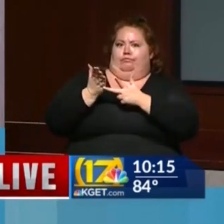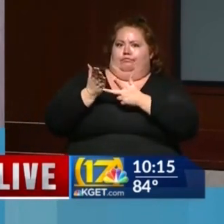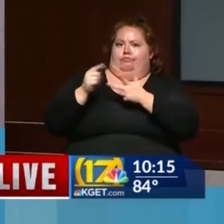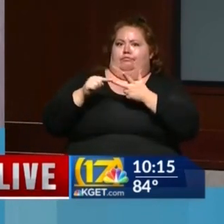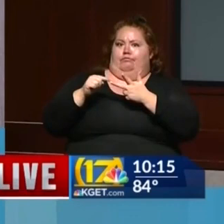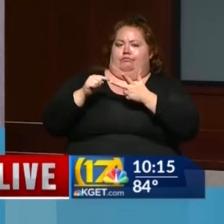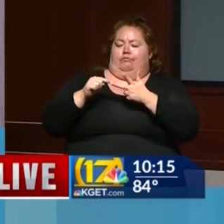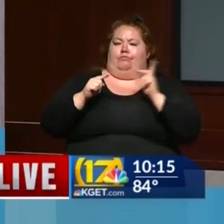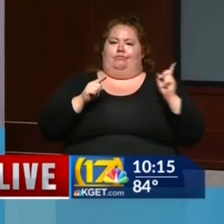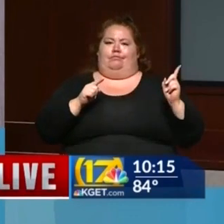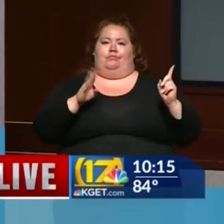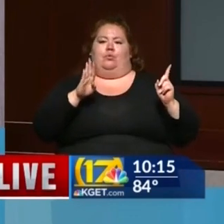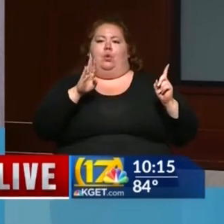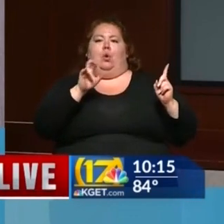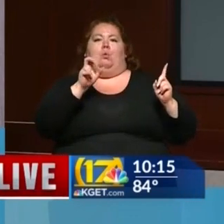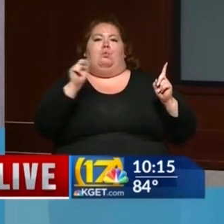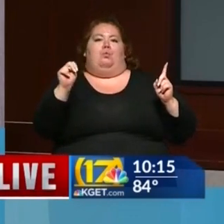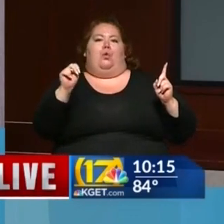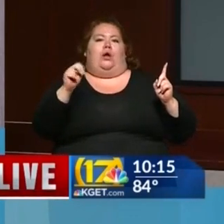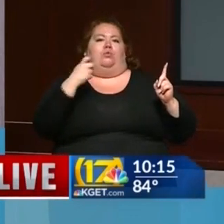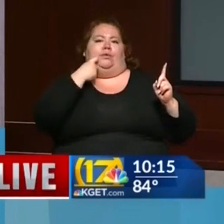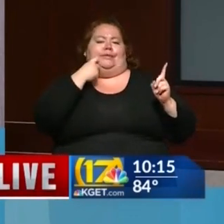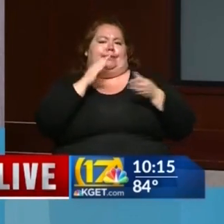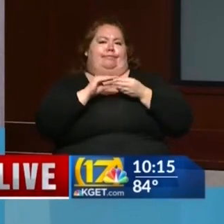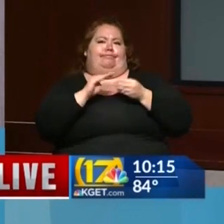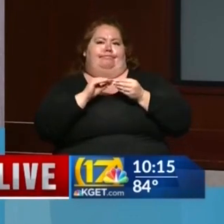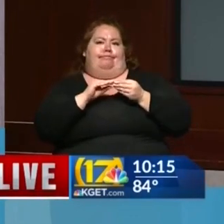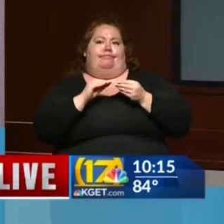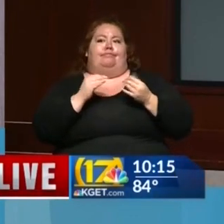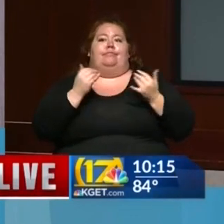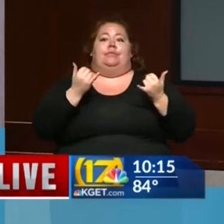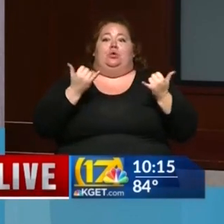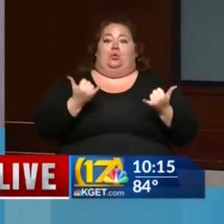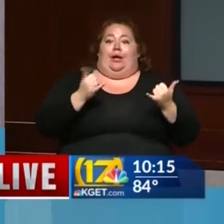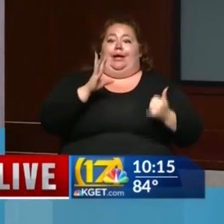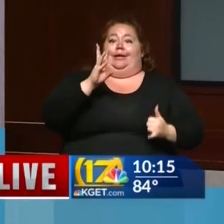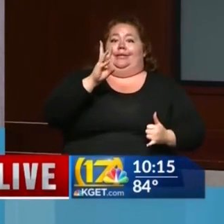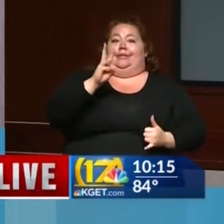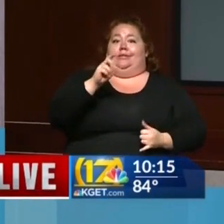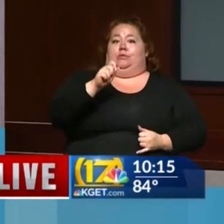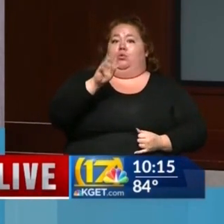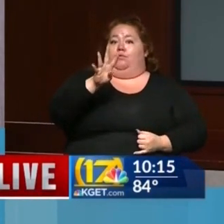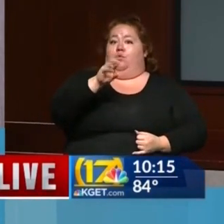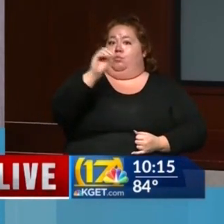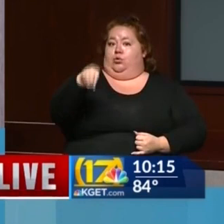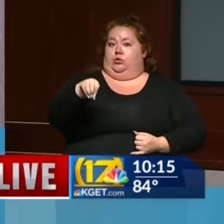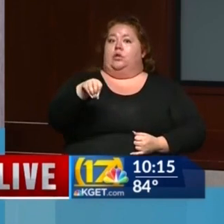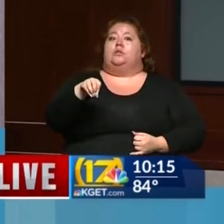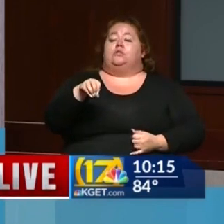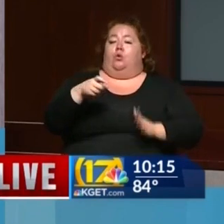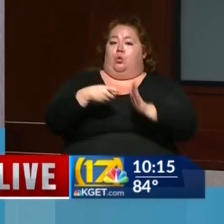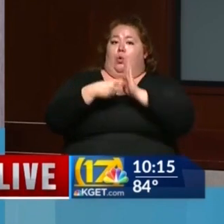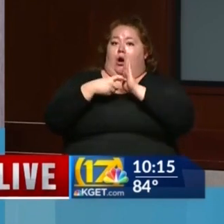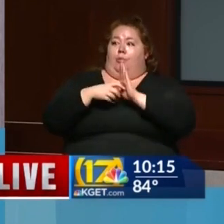HEALTH PLACEMENT TESTING QUARTILE WHICH COUNTIES ARE BEING REQUIRED TO MEET THIS IS IN LINE WITH MS. CARRIGAN'S